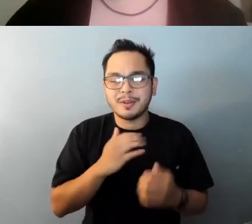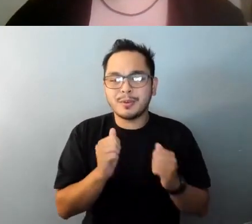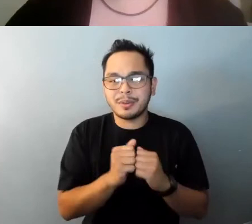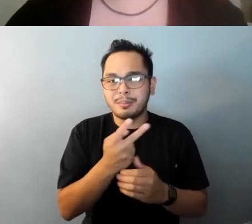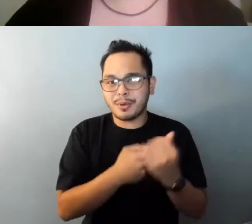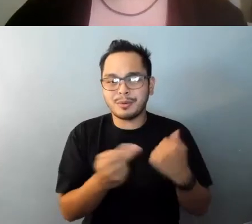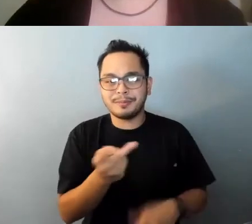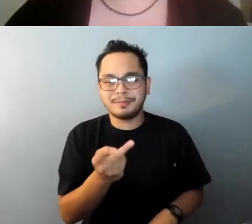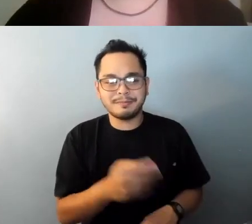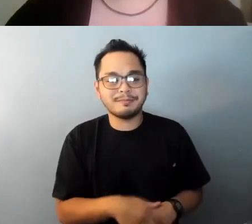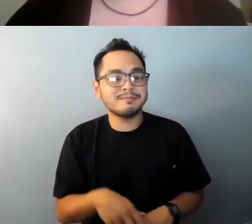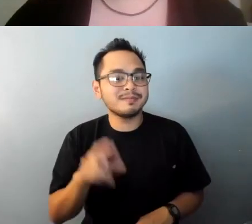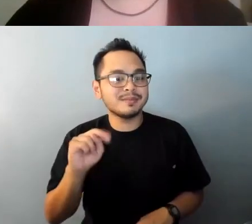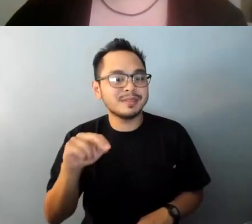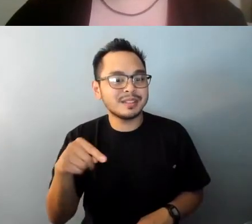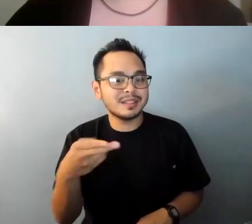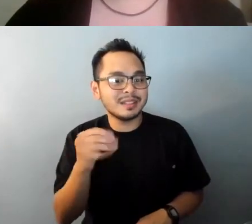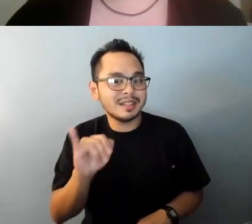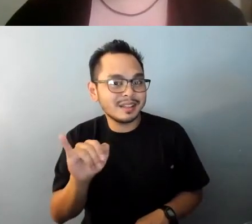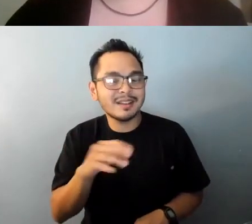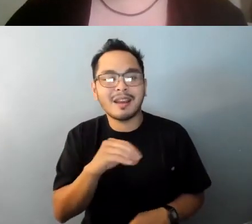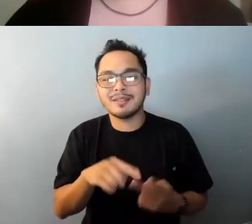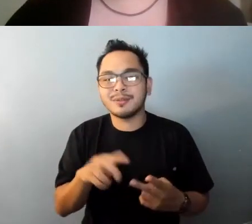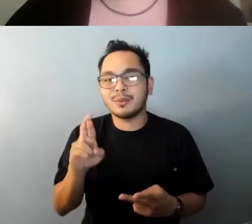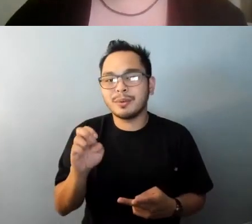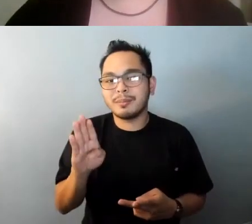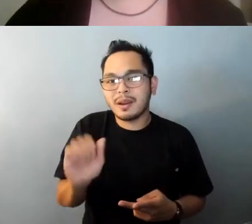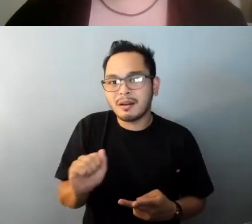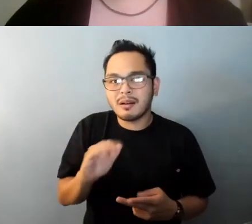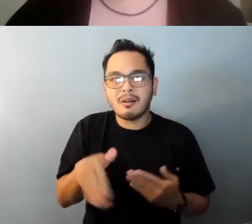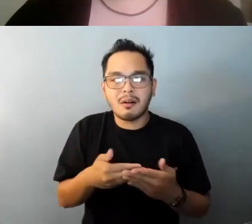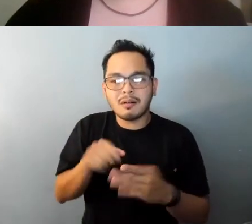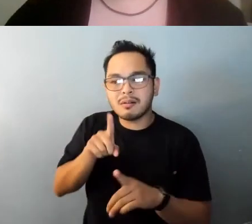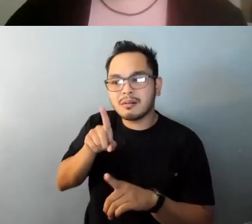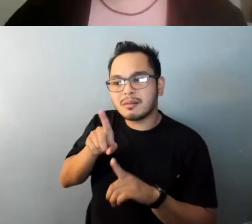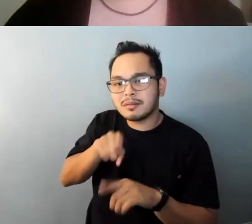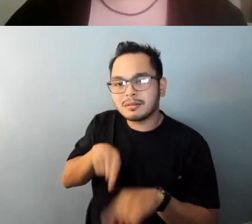Nghi for writing this book and Rebecca for all of these questions. In the audience as